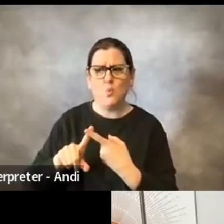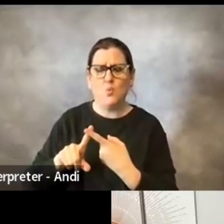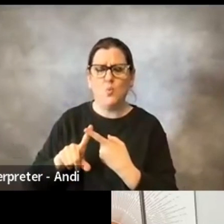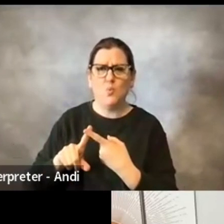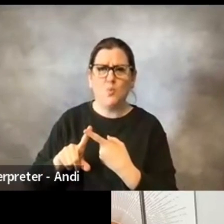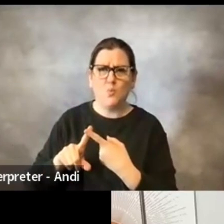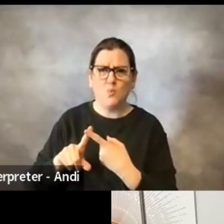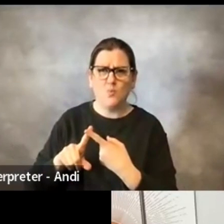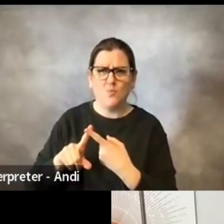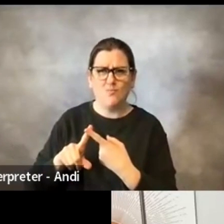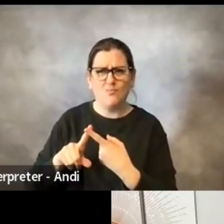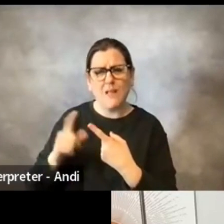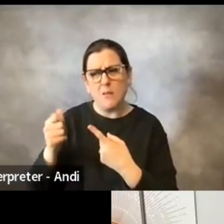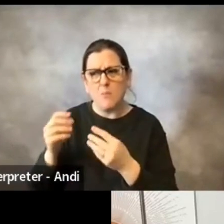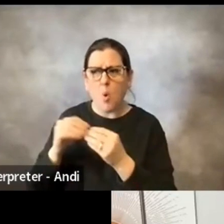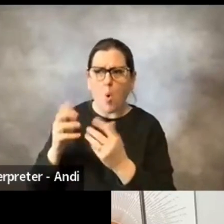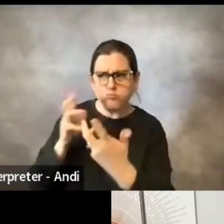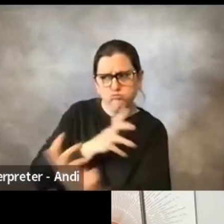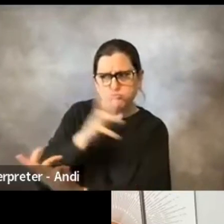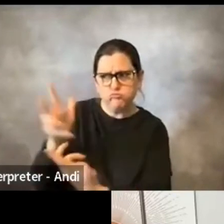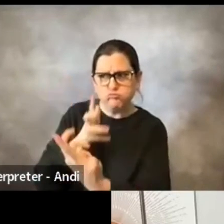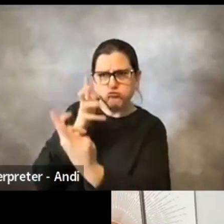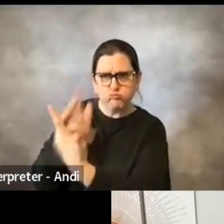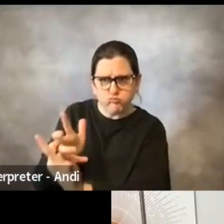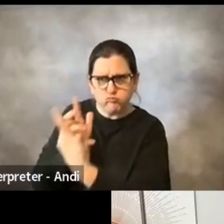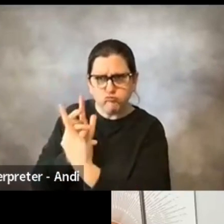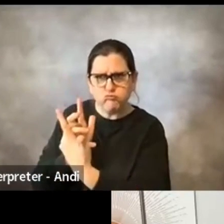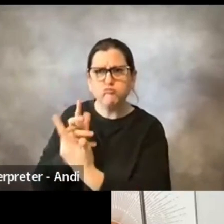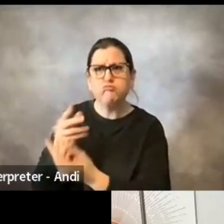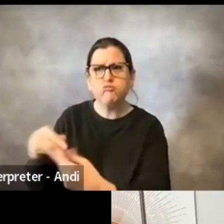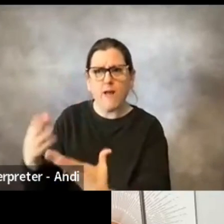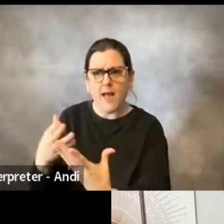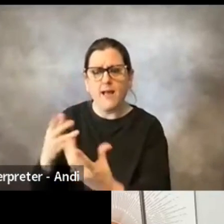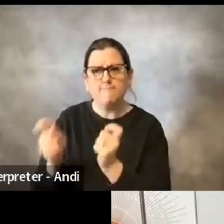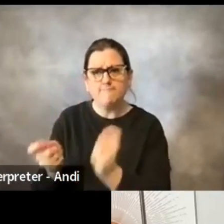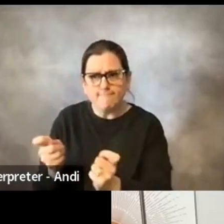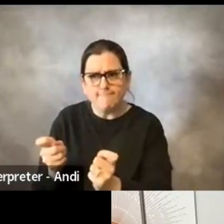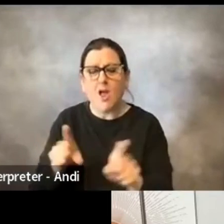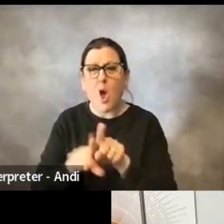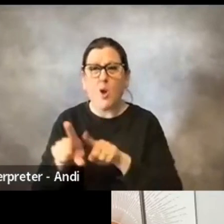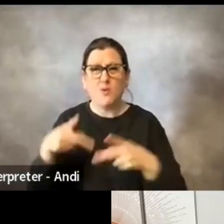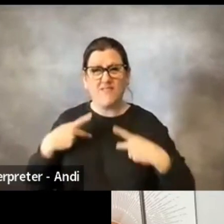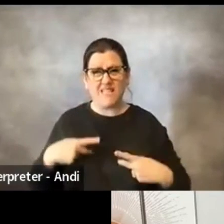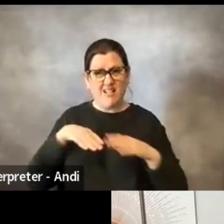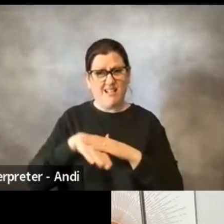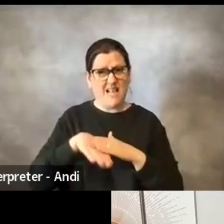kind of broken down and those accommodations being made. And then there's also an issue with physical accessibility and a lot of the behavioral health